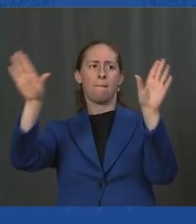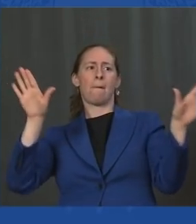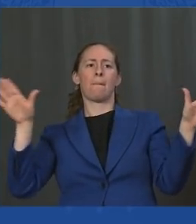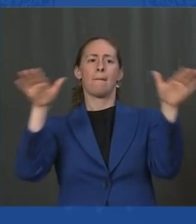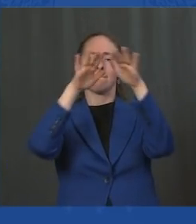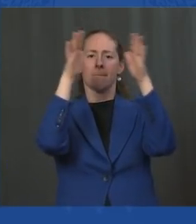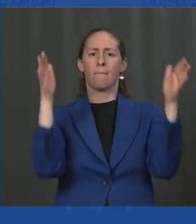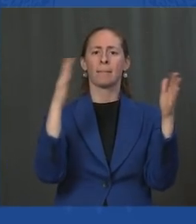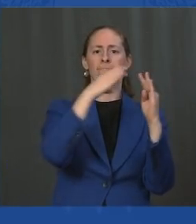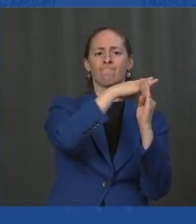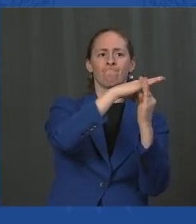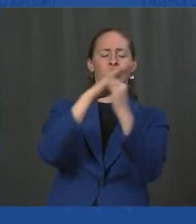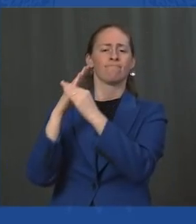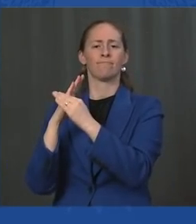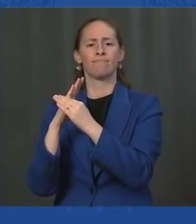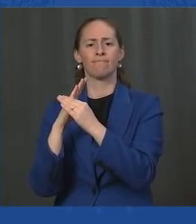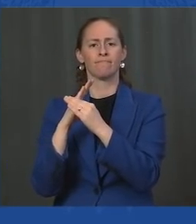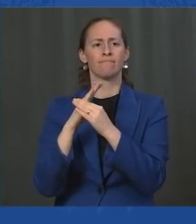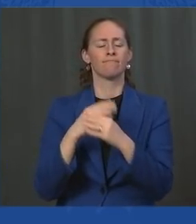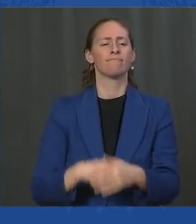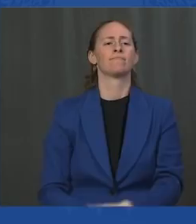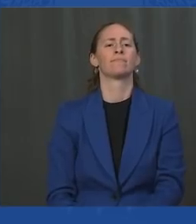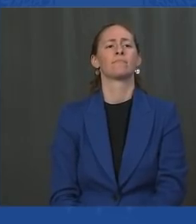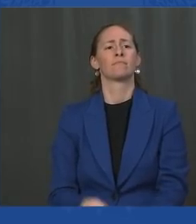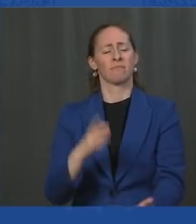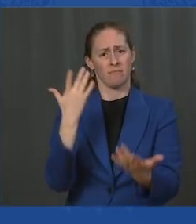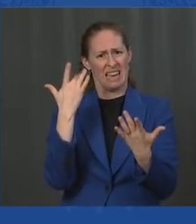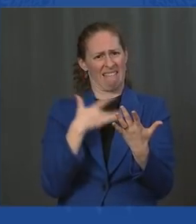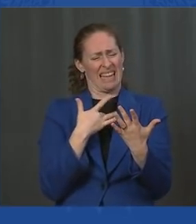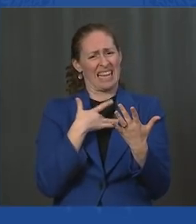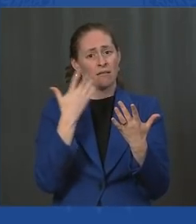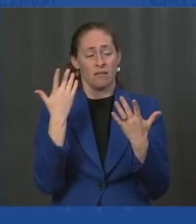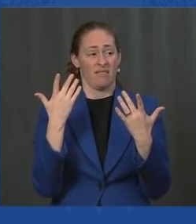leaving their homes and going elsewhere, out of the path of the devastating storm.